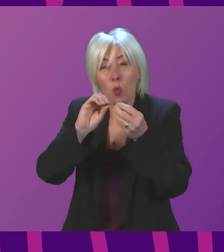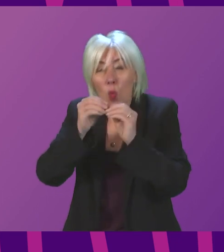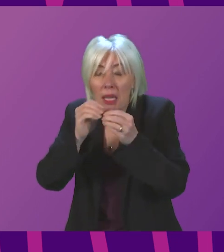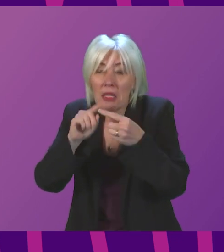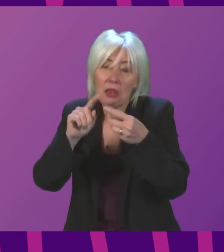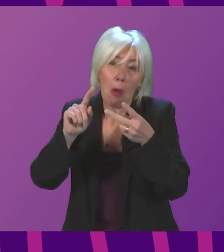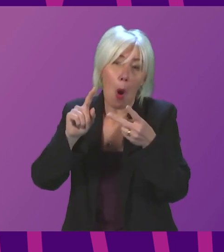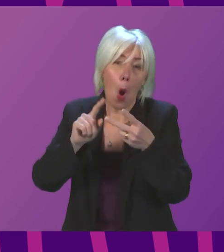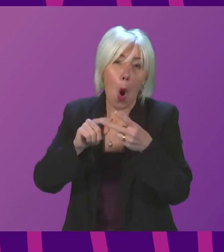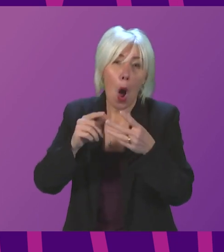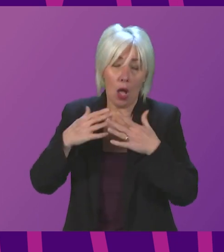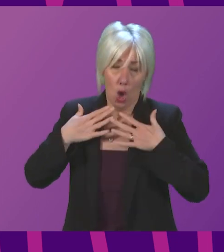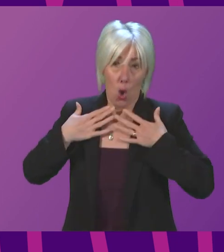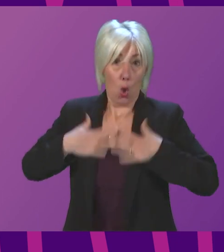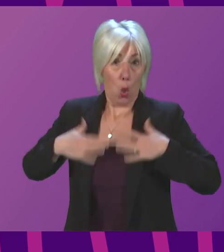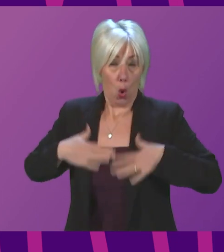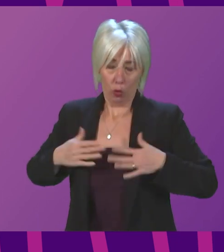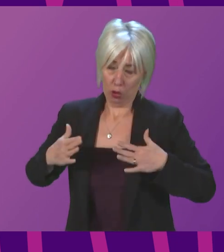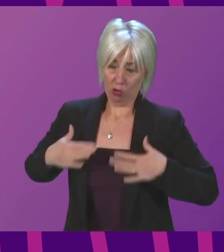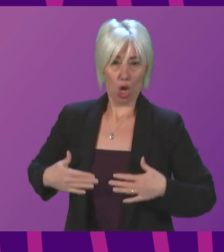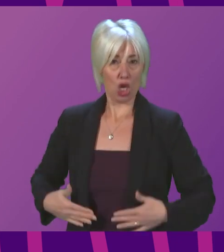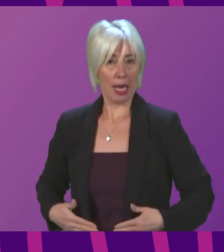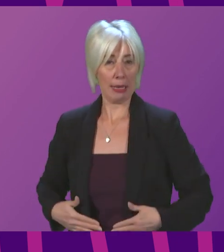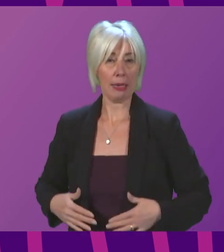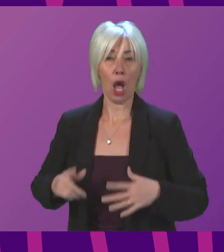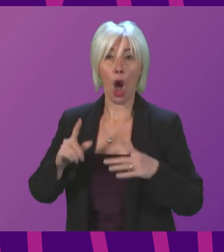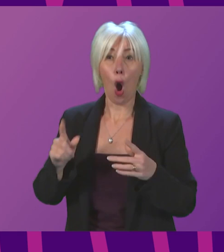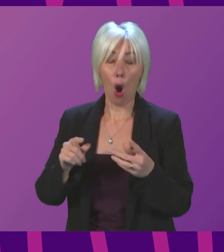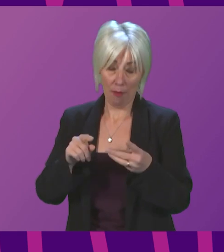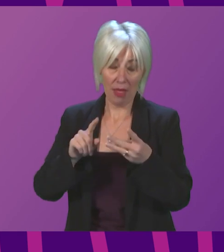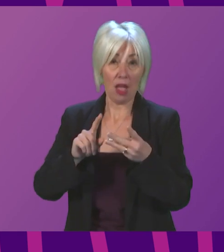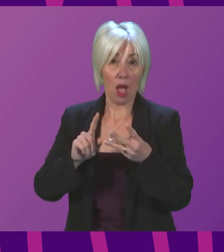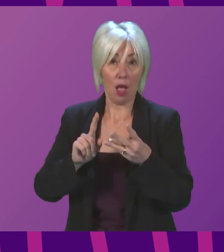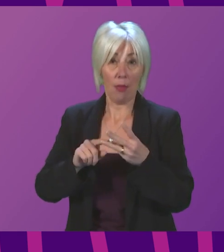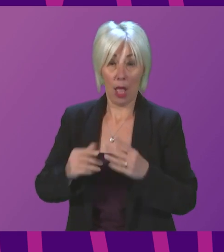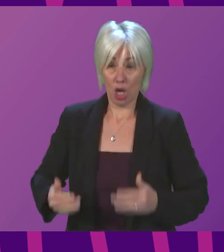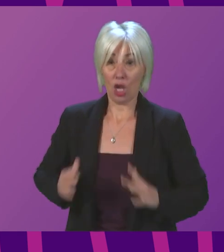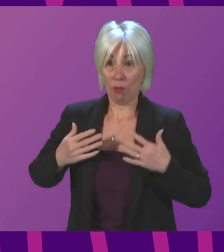Some experiences but no sexual intercourse